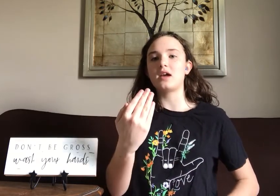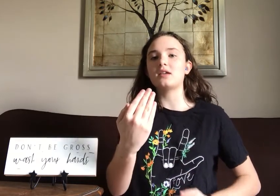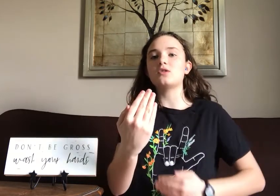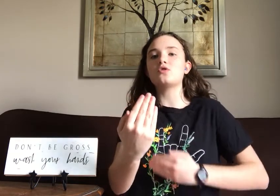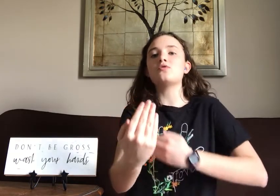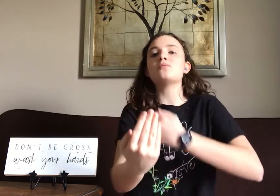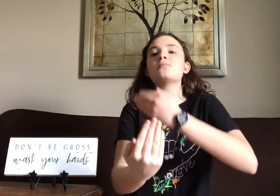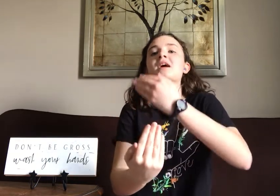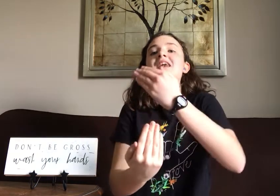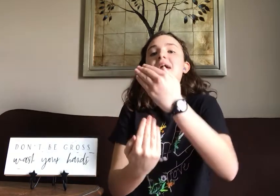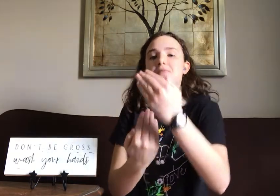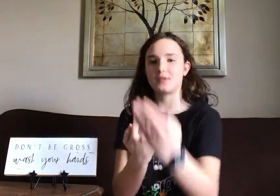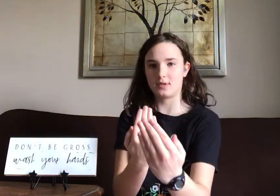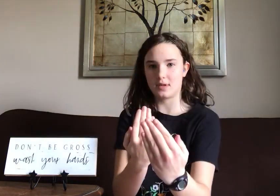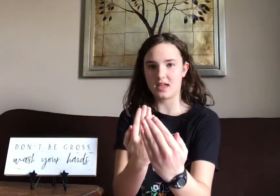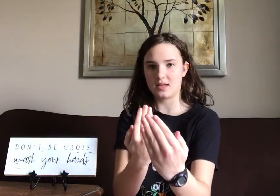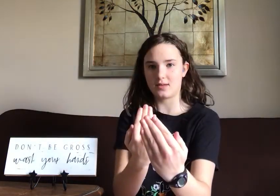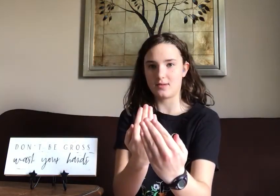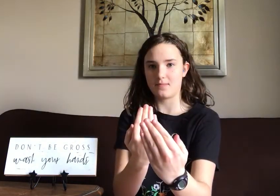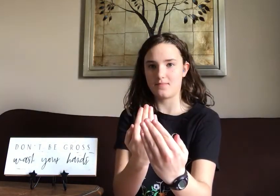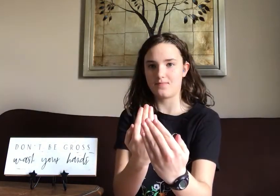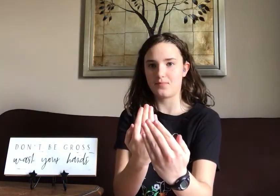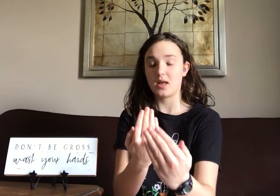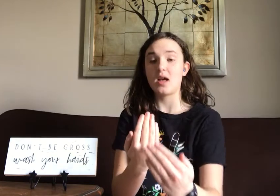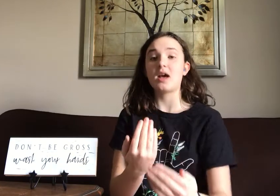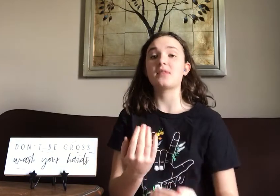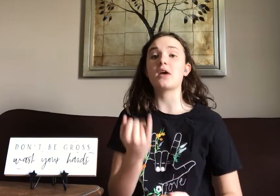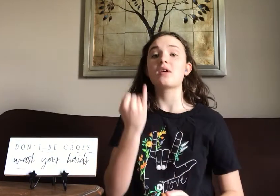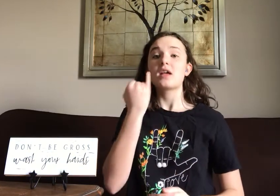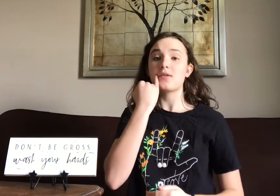Hands and then I do my left. Hands.